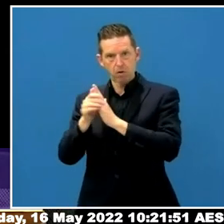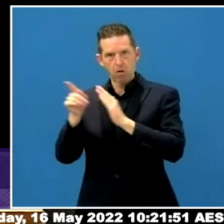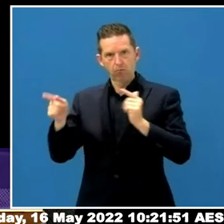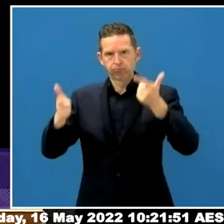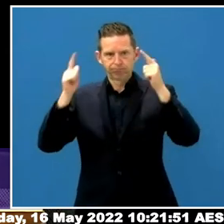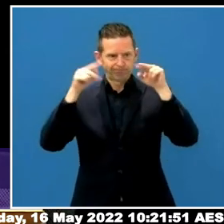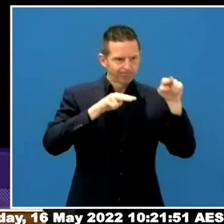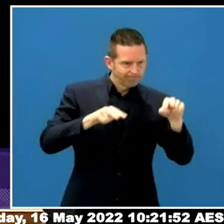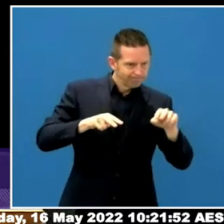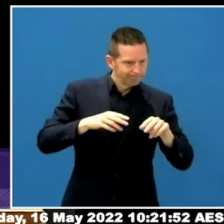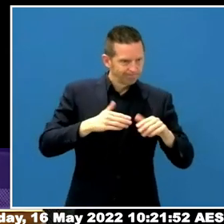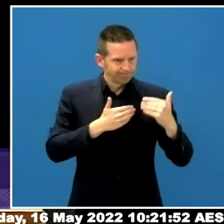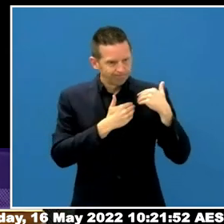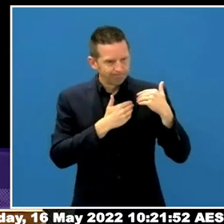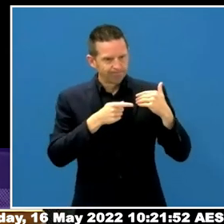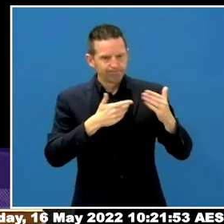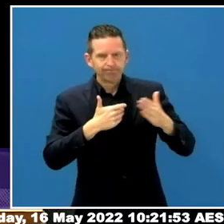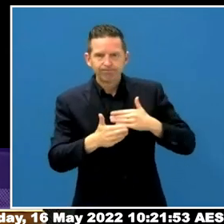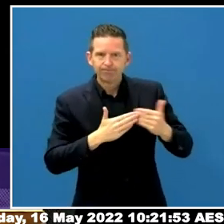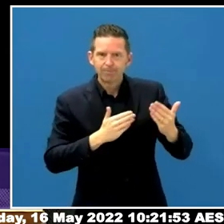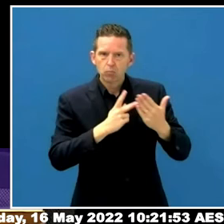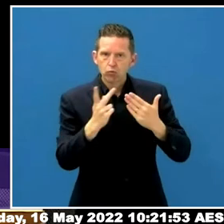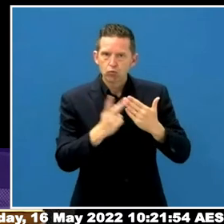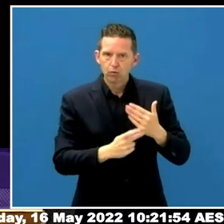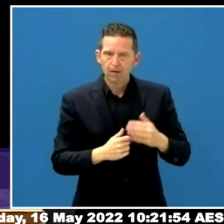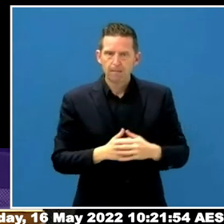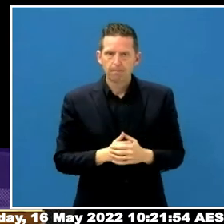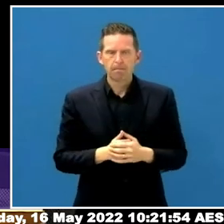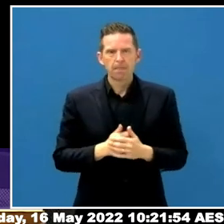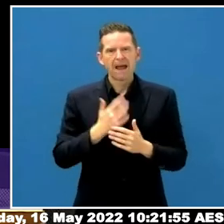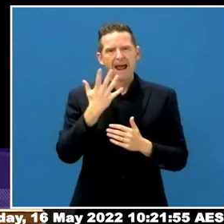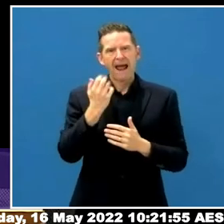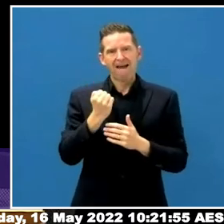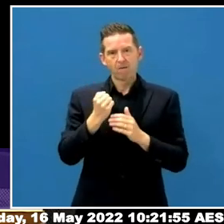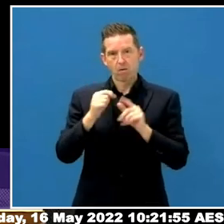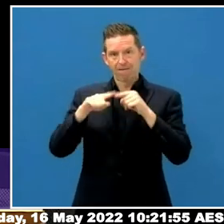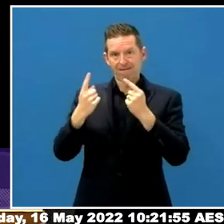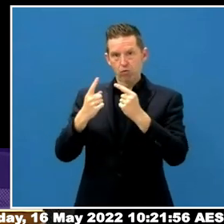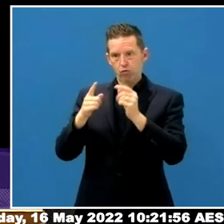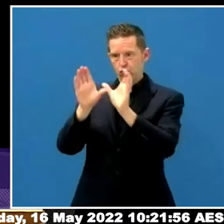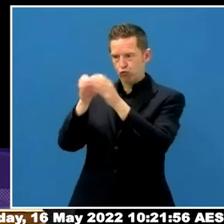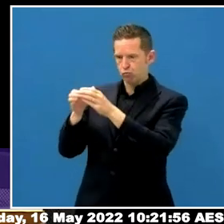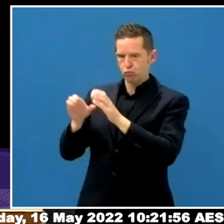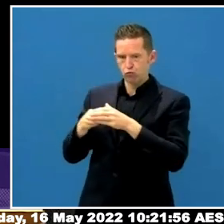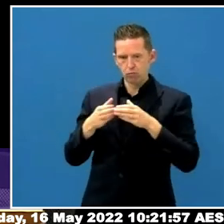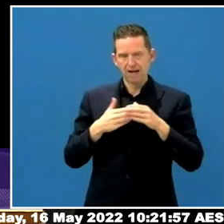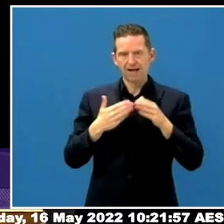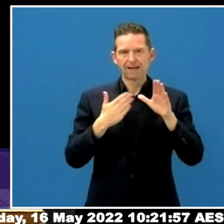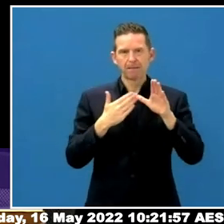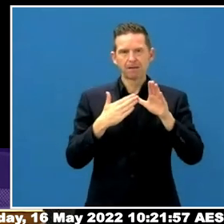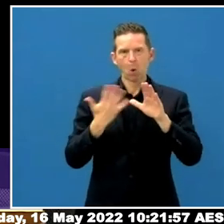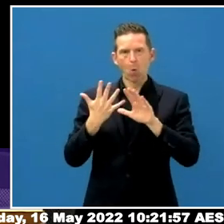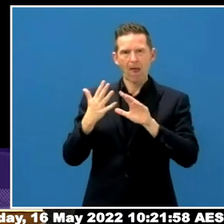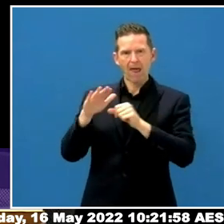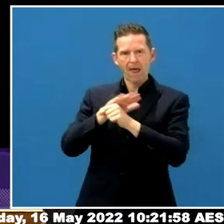Several day programs have been grouped by a geographical area under the responsibility of an Afford district manager.